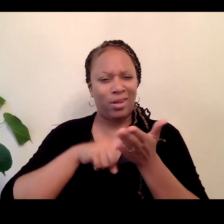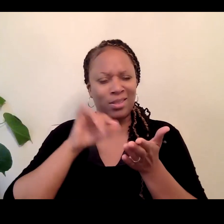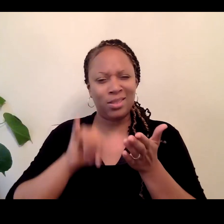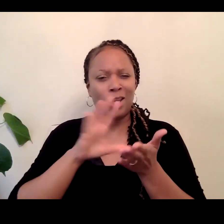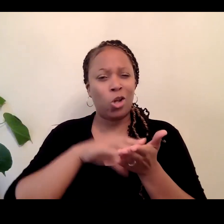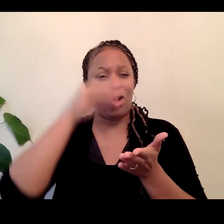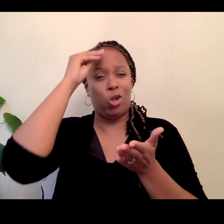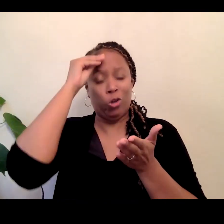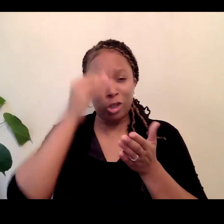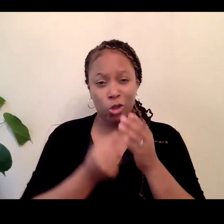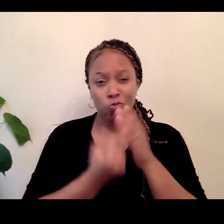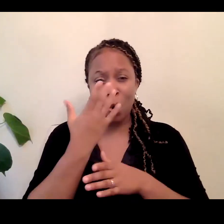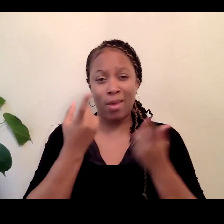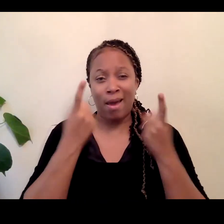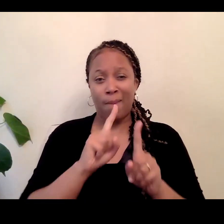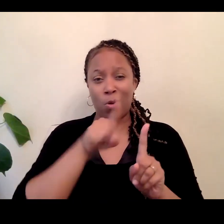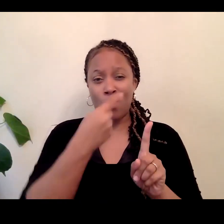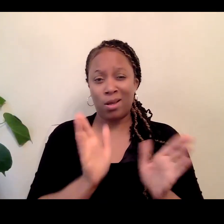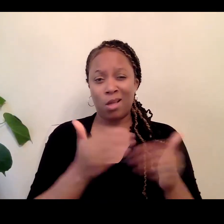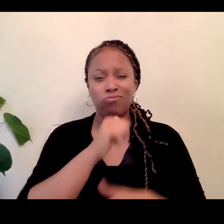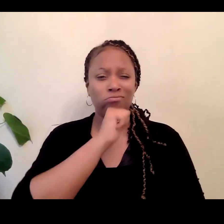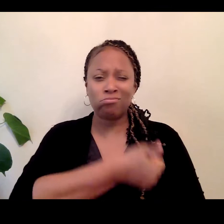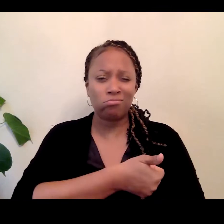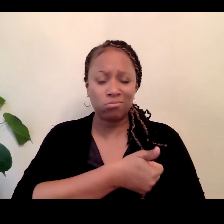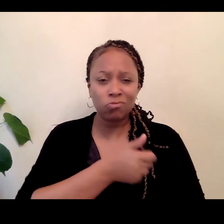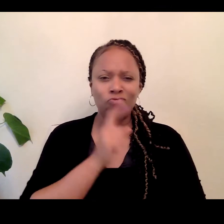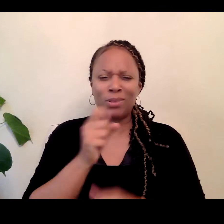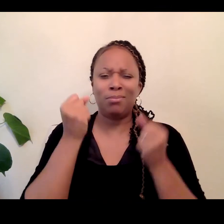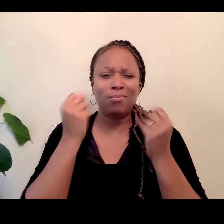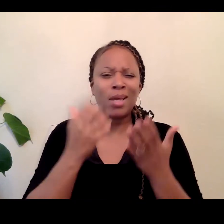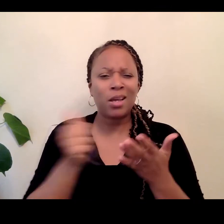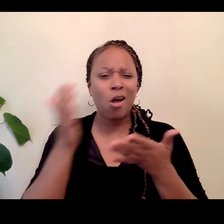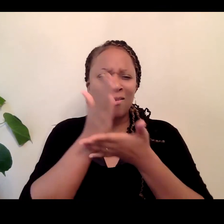We recognize that learning and growth is not constrained to only the classroom setting.